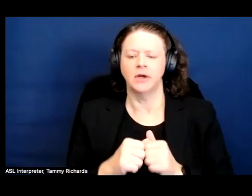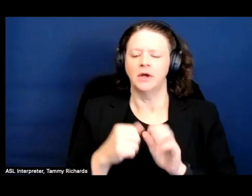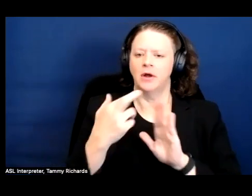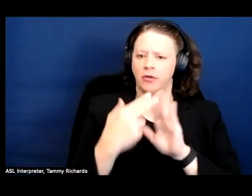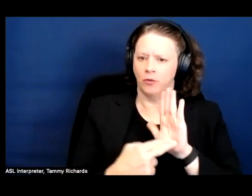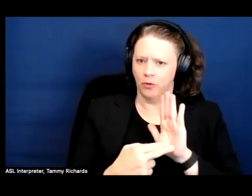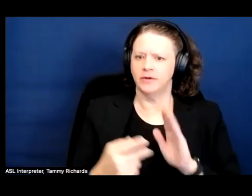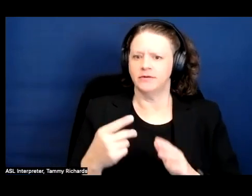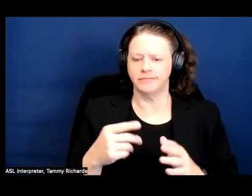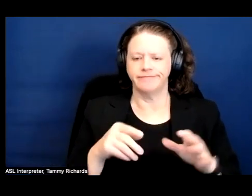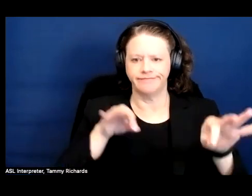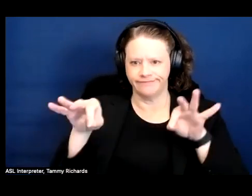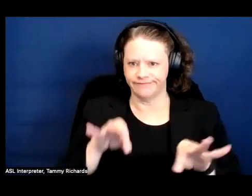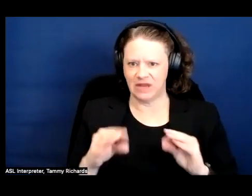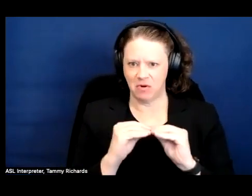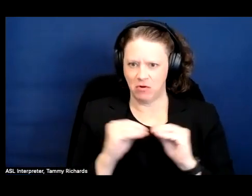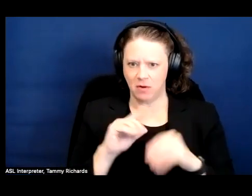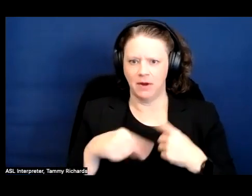It's their natural ability.